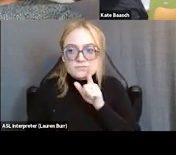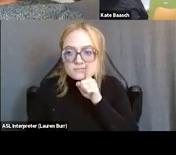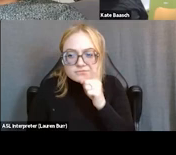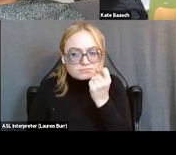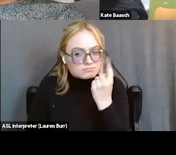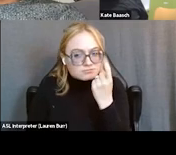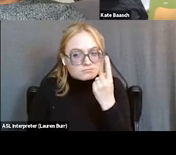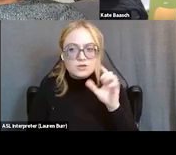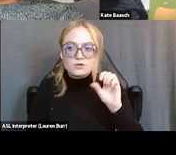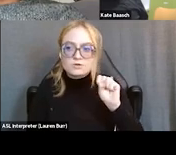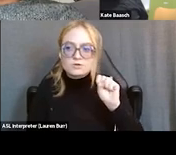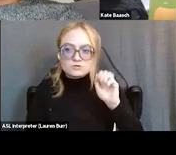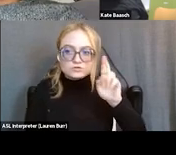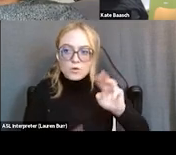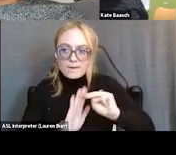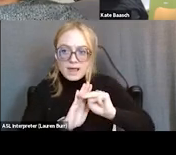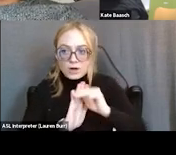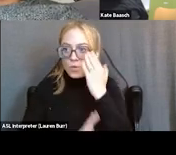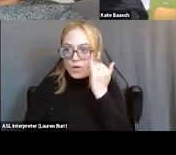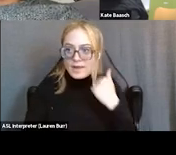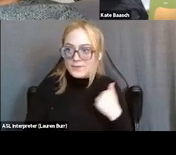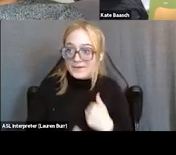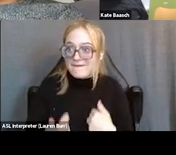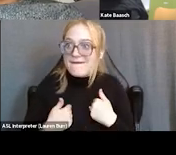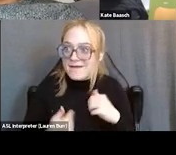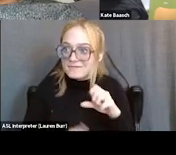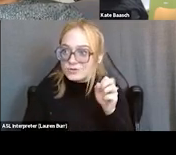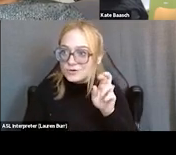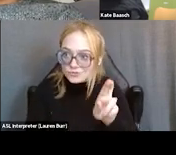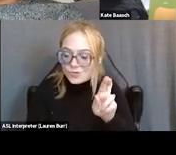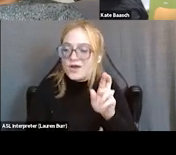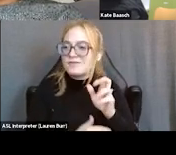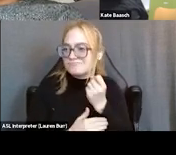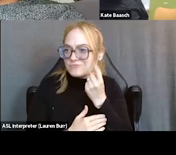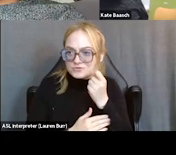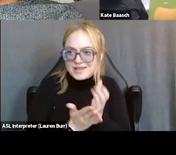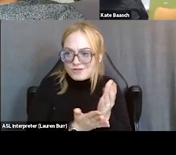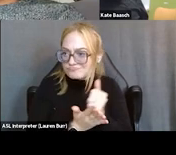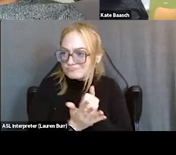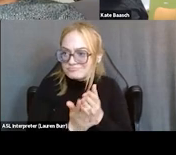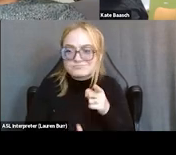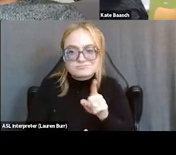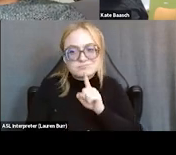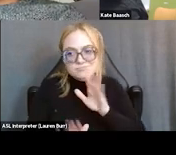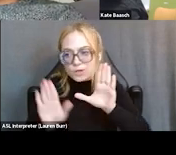and why it exists and why we're trying to help people and why we use it. She's extremely thorough, super communicative and responsive,